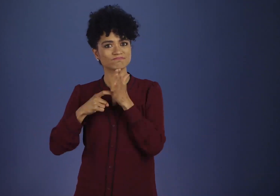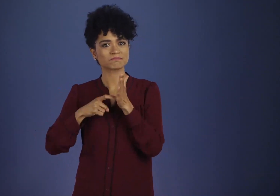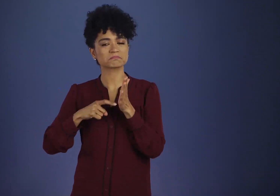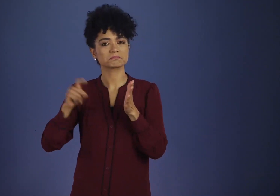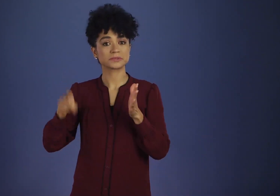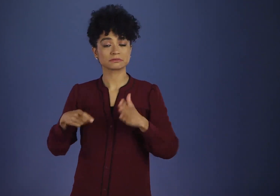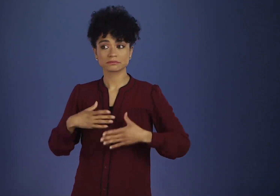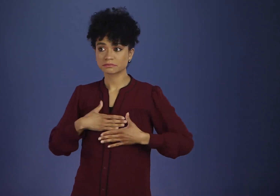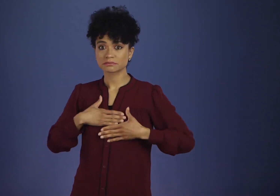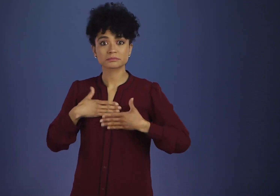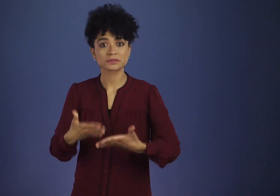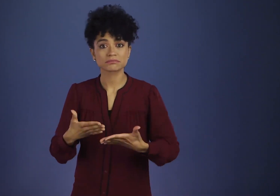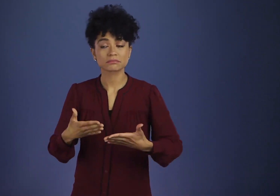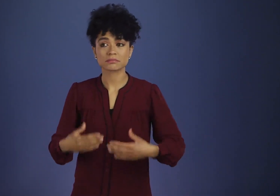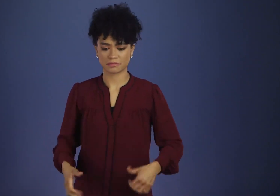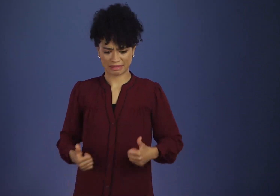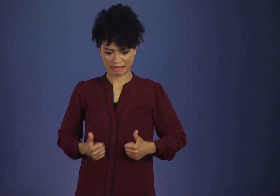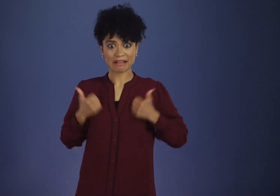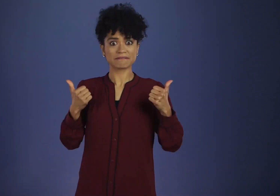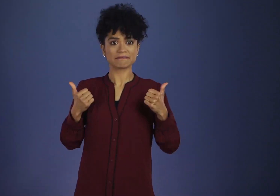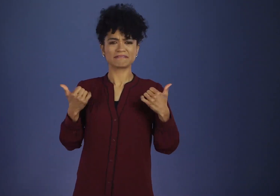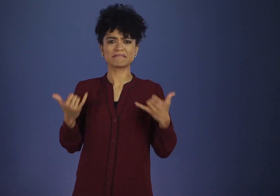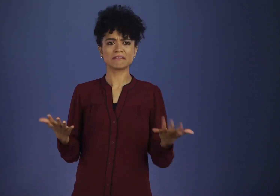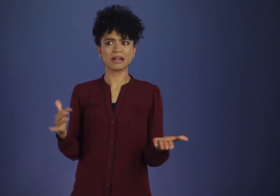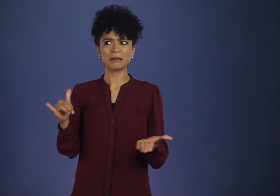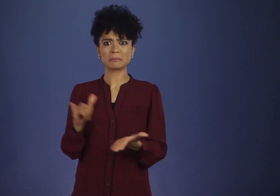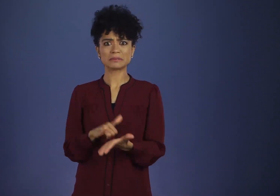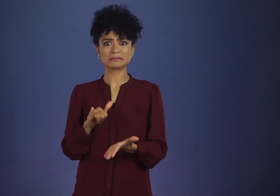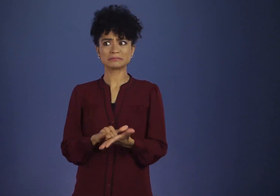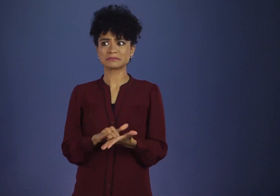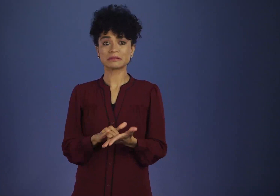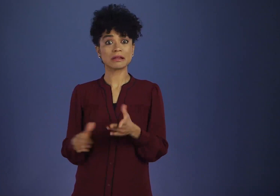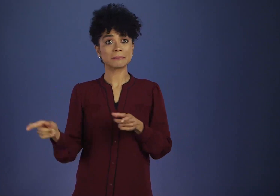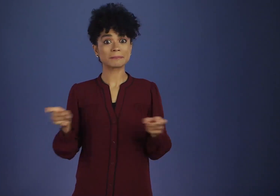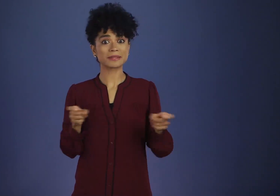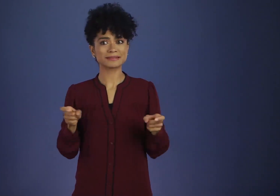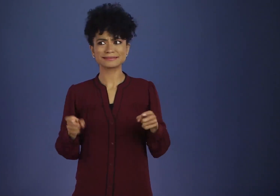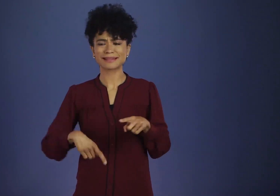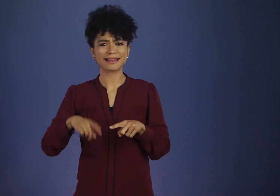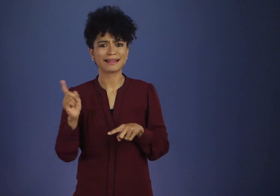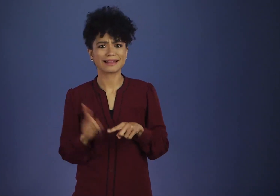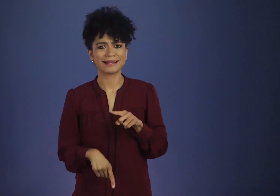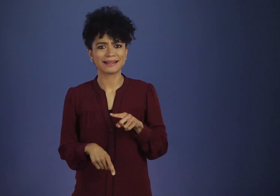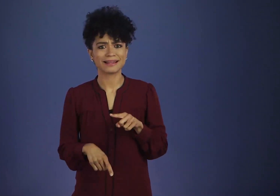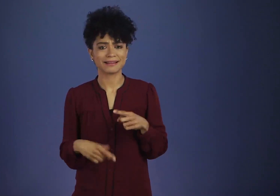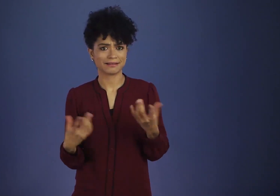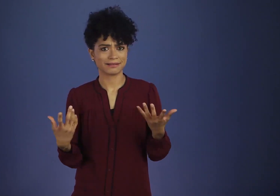Since Step One requires an admission that our lives have become unmanageable,